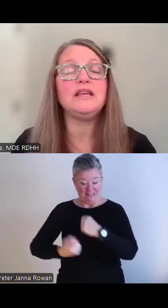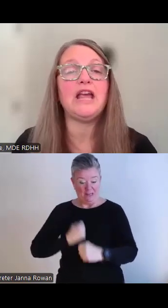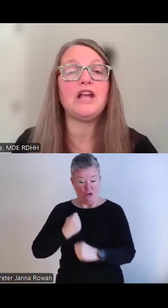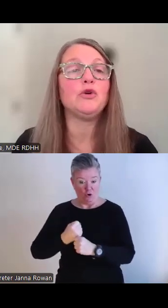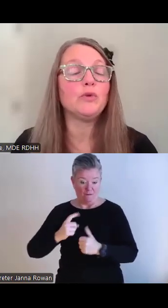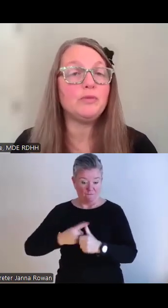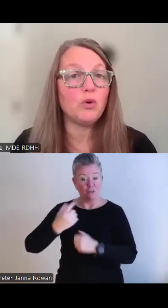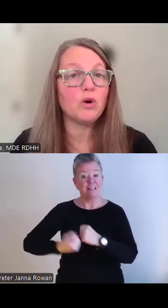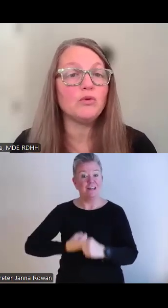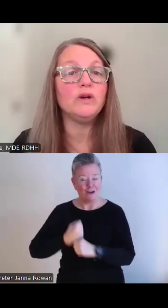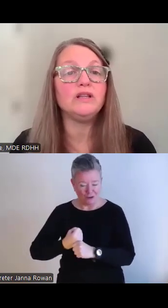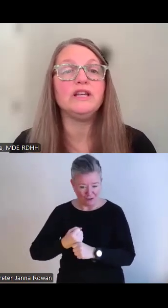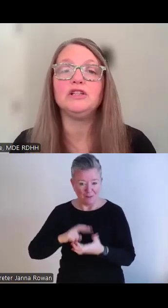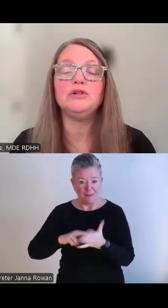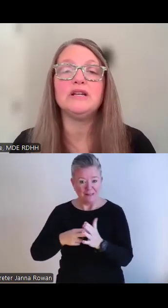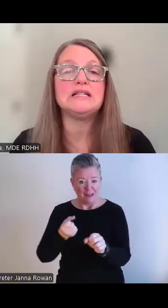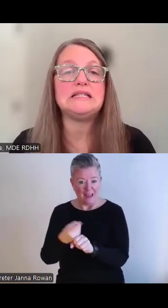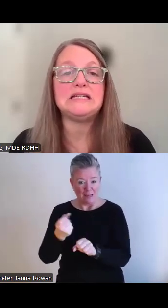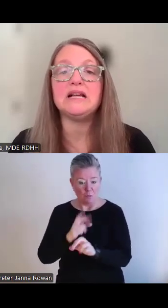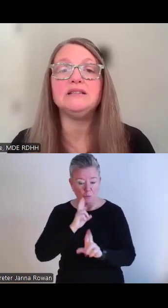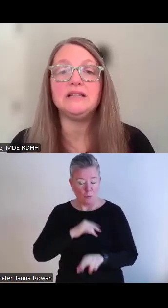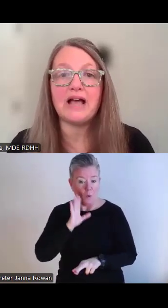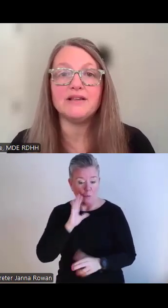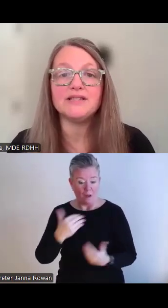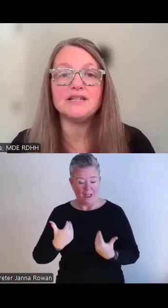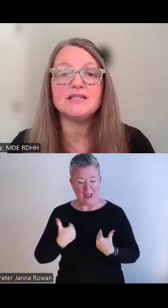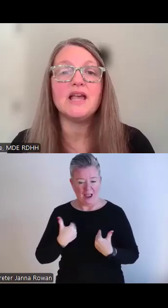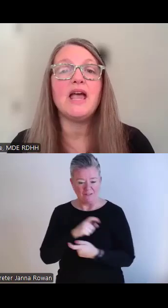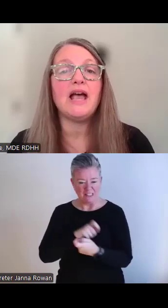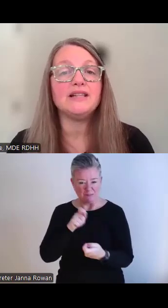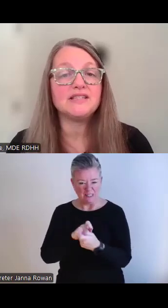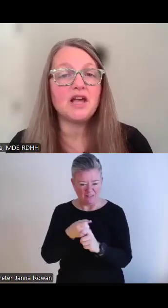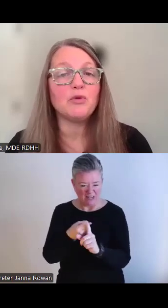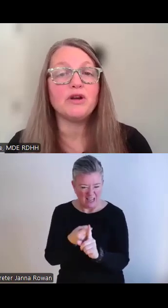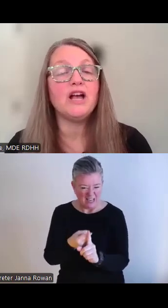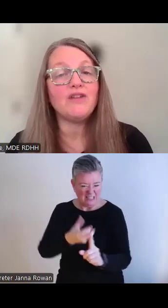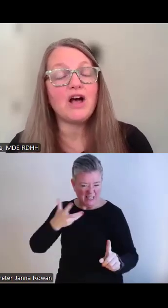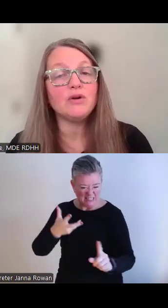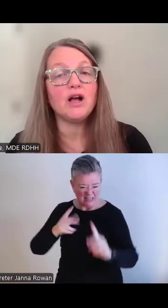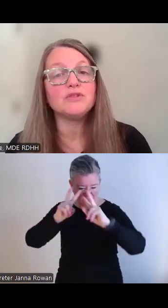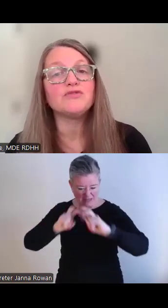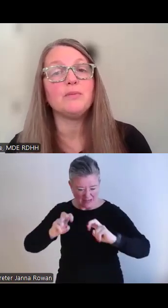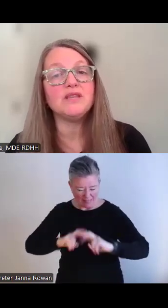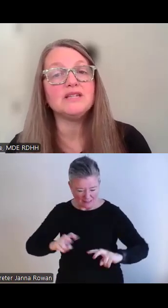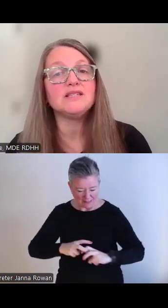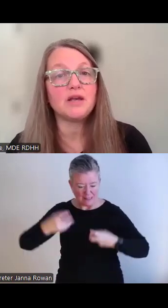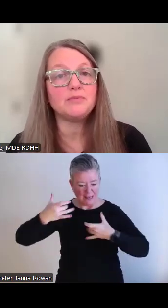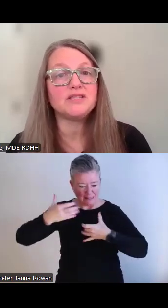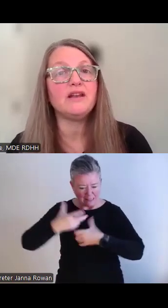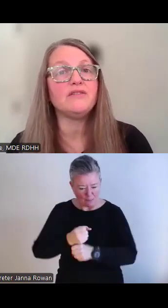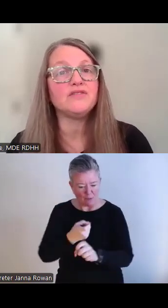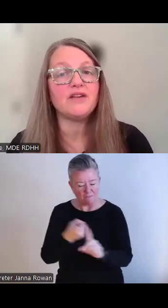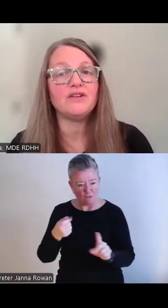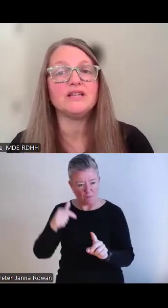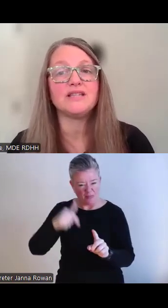the annual report will include a detailed analysis and summary of outcomes from this subset of seven